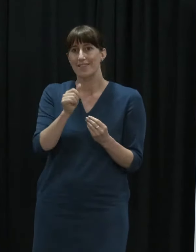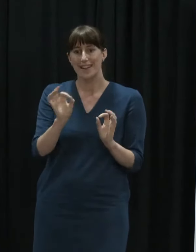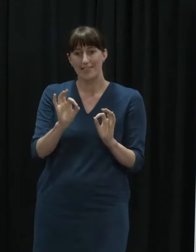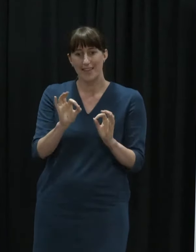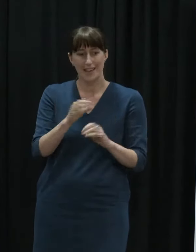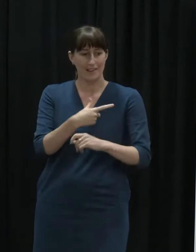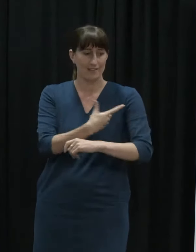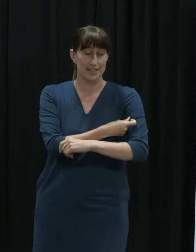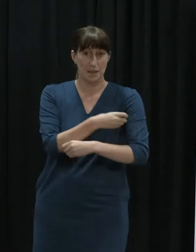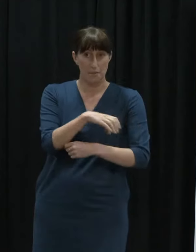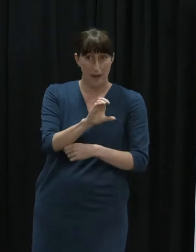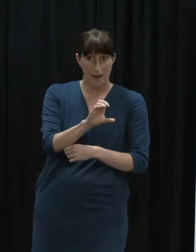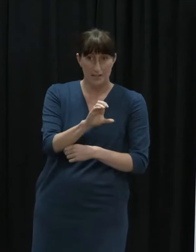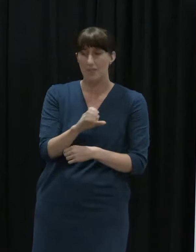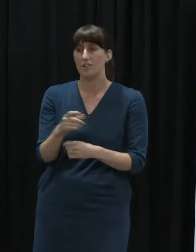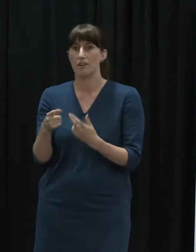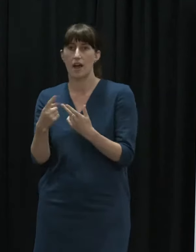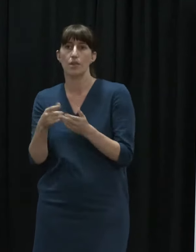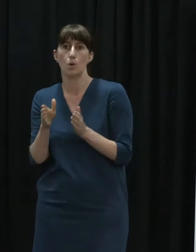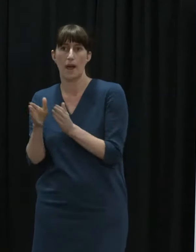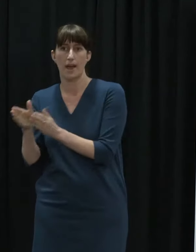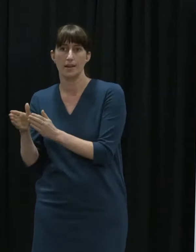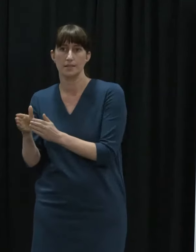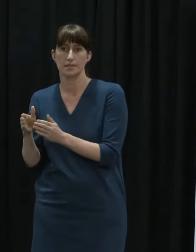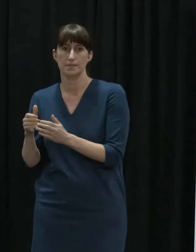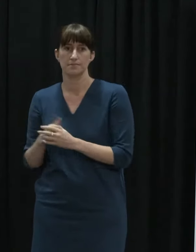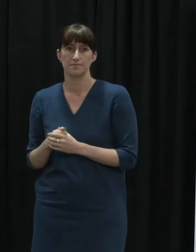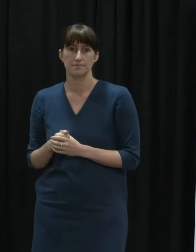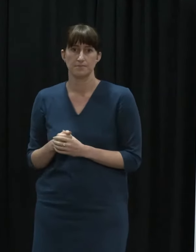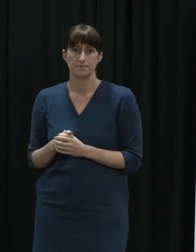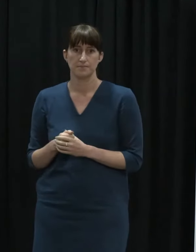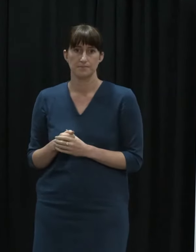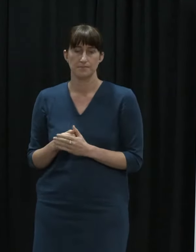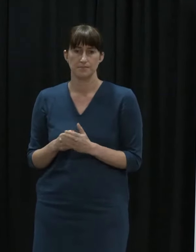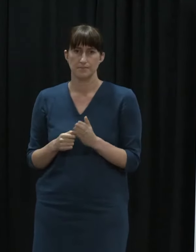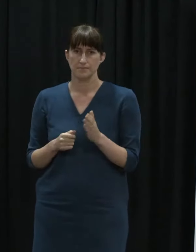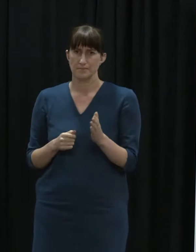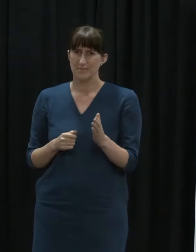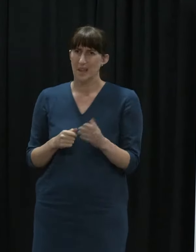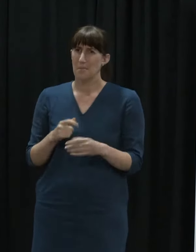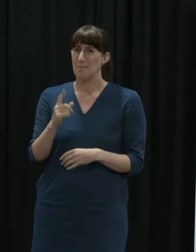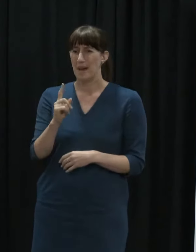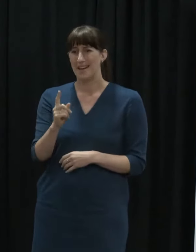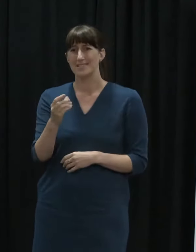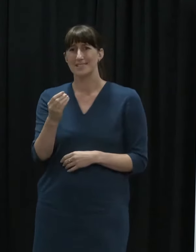flex ability safely because we substituted vaccine passes with